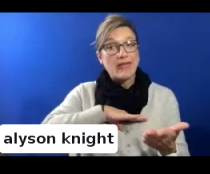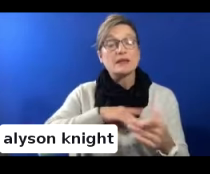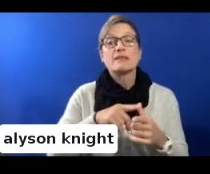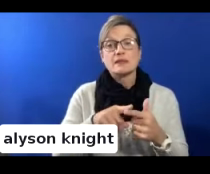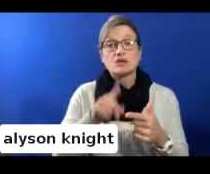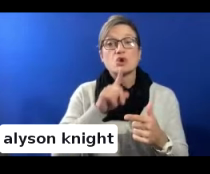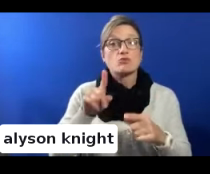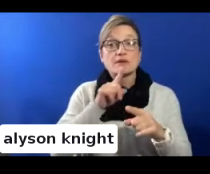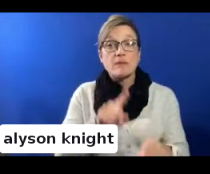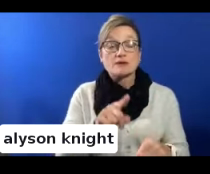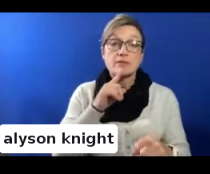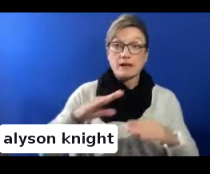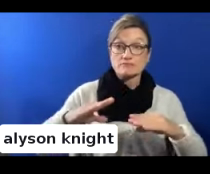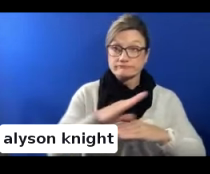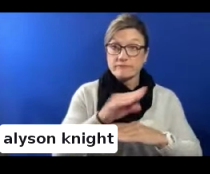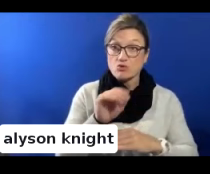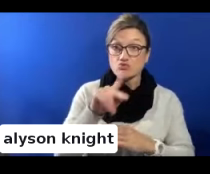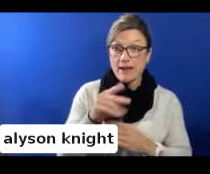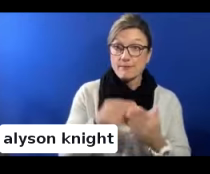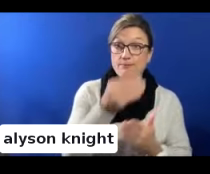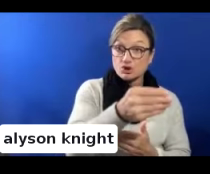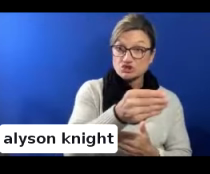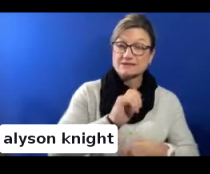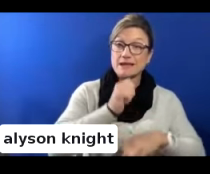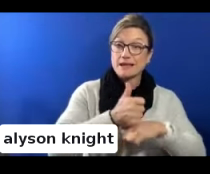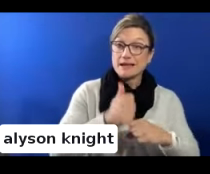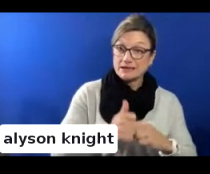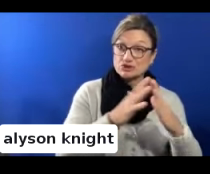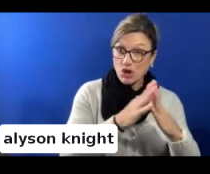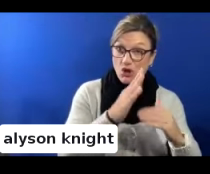would be, the ramp was purchased and installed to ensure accessibility for